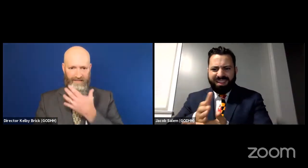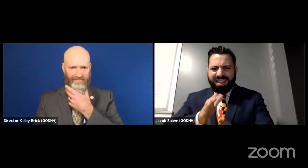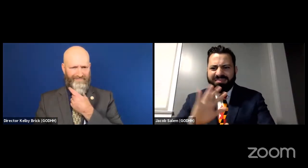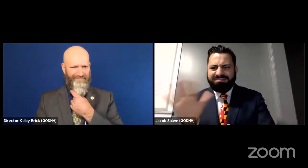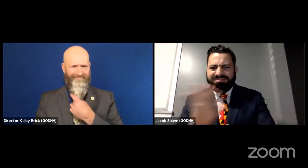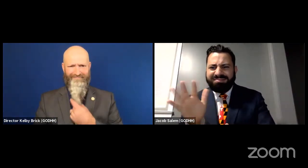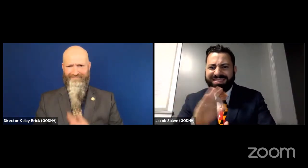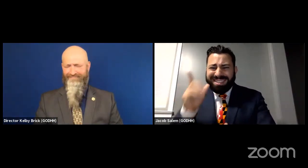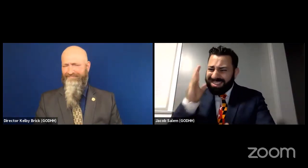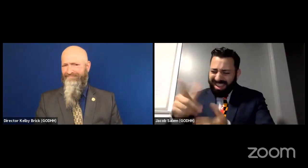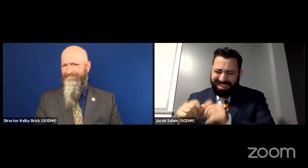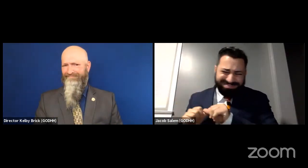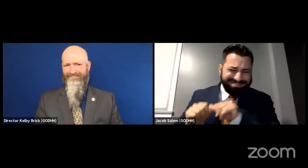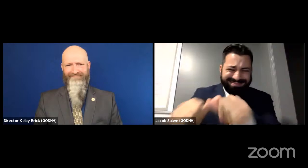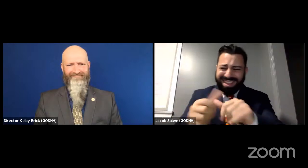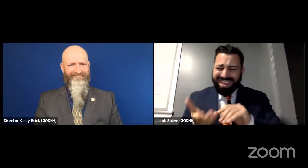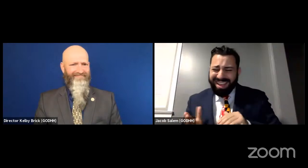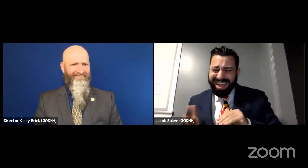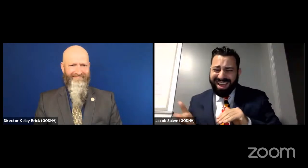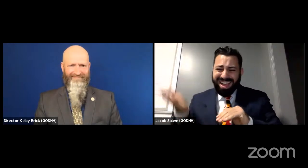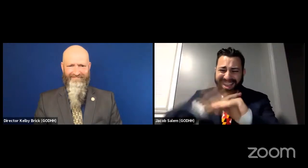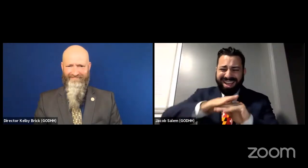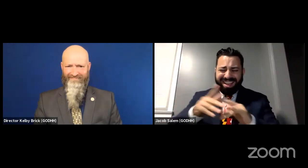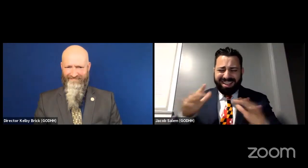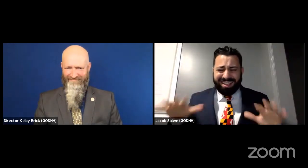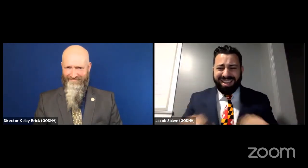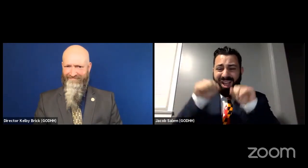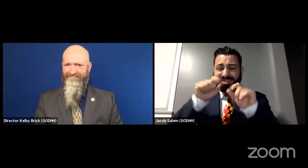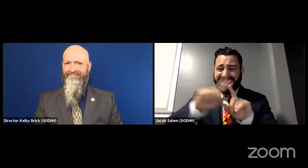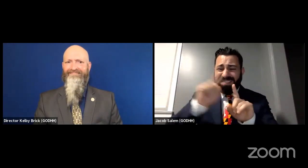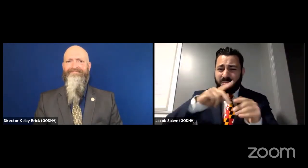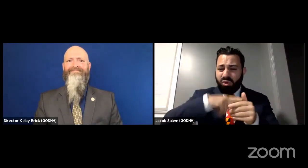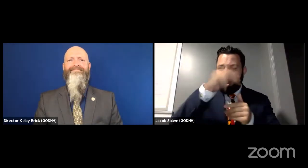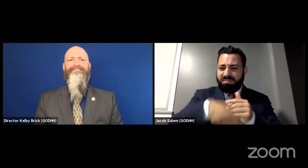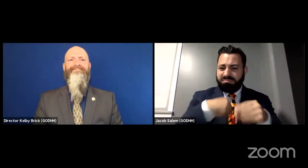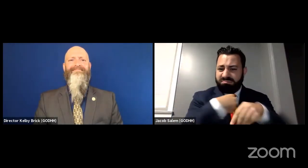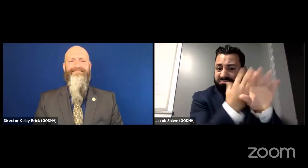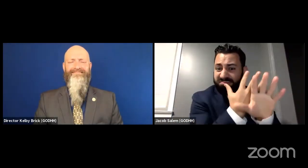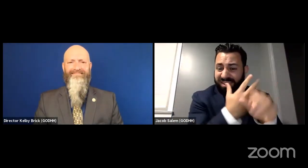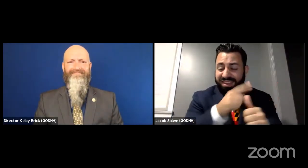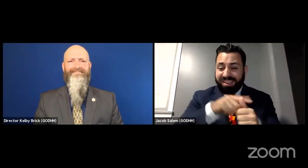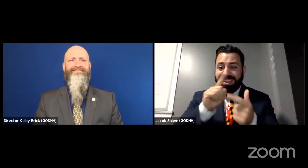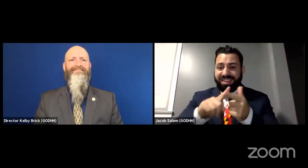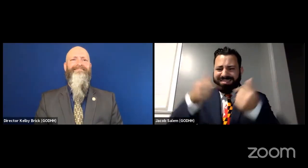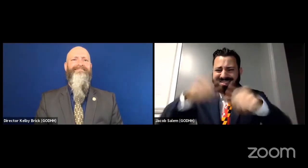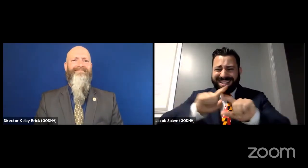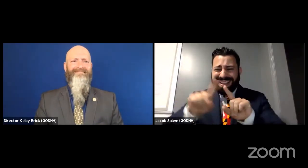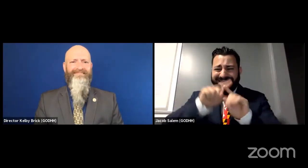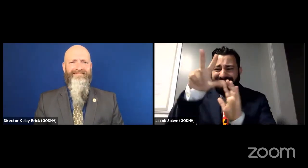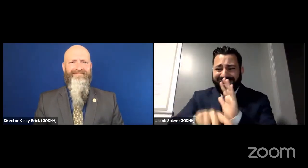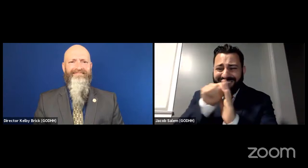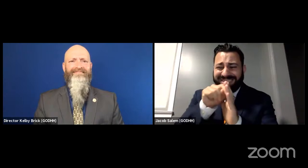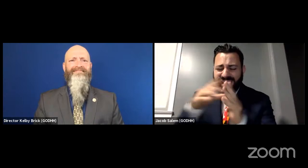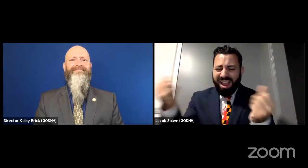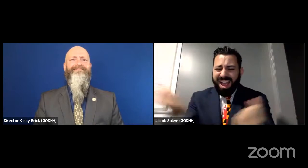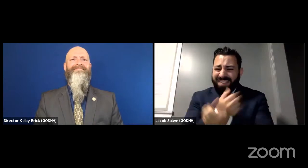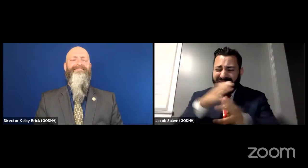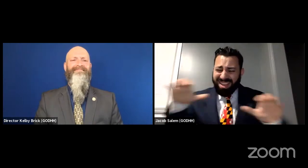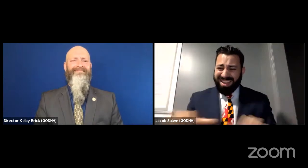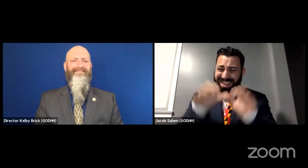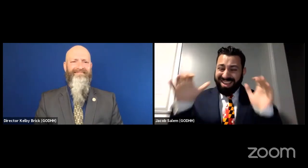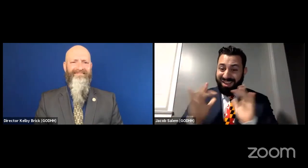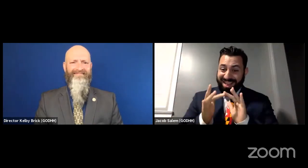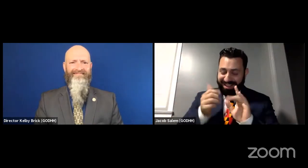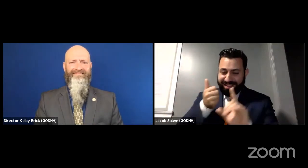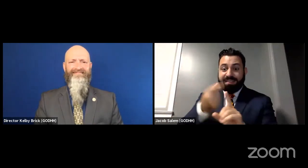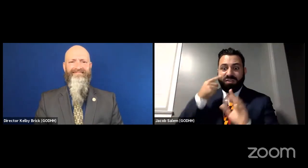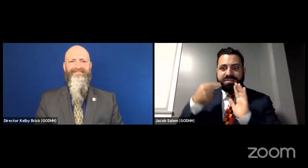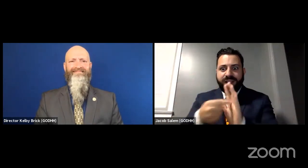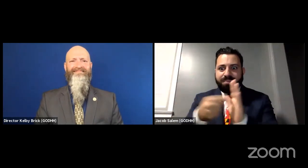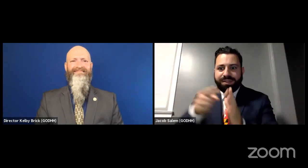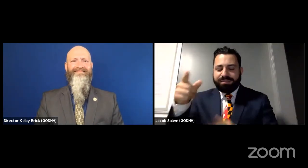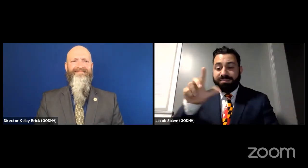came to a stand still, but there was one organization that provided different projects. They provided